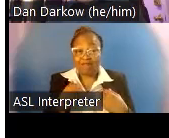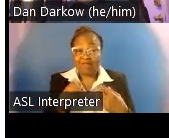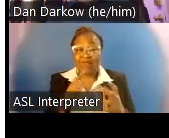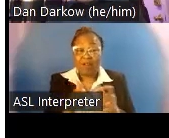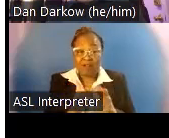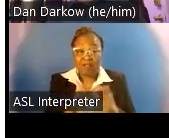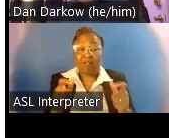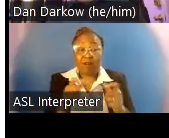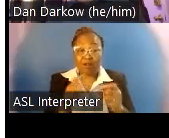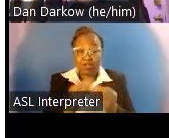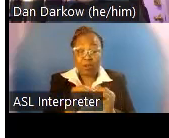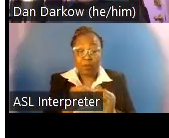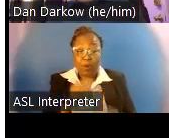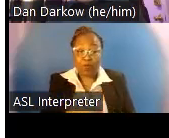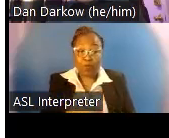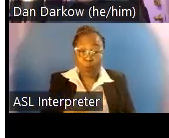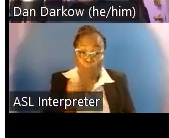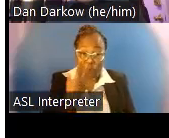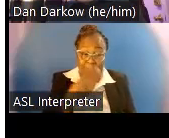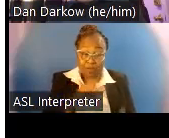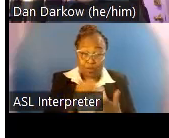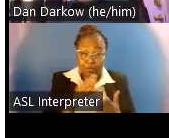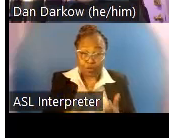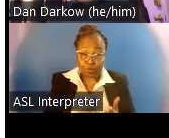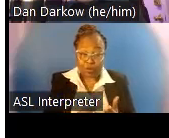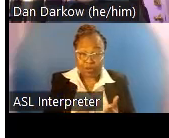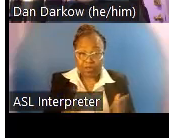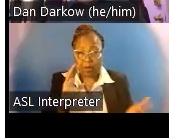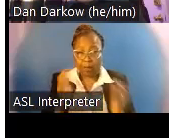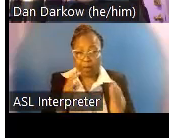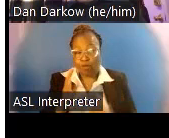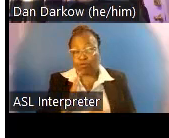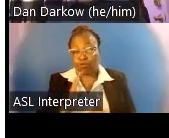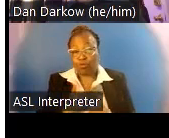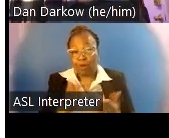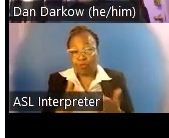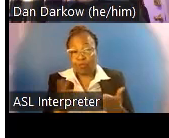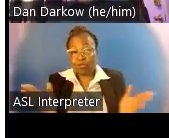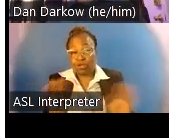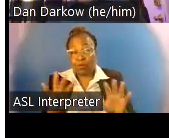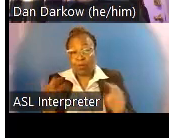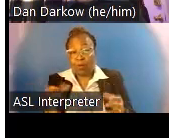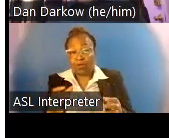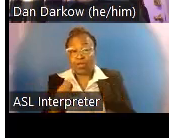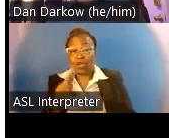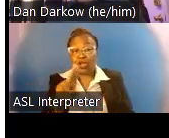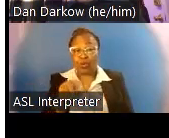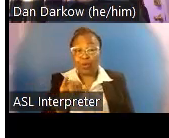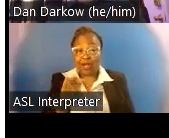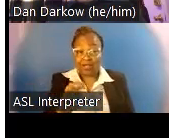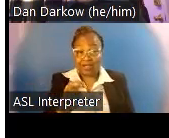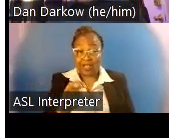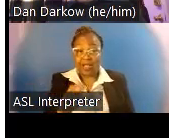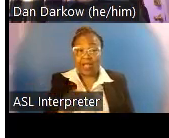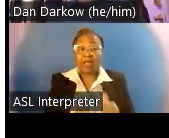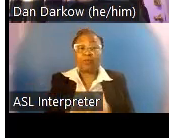of white students compared to our population, which at UIC is majority, minority campus.